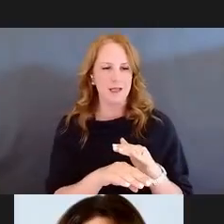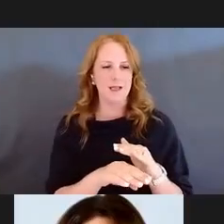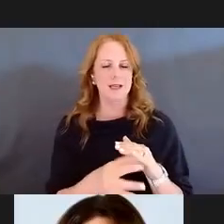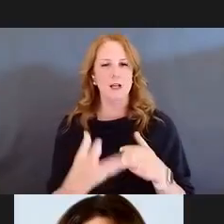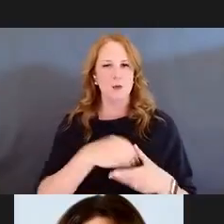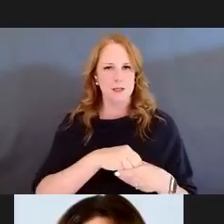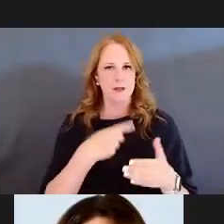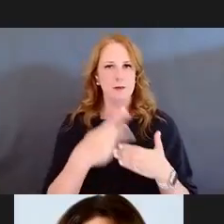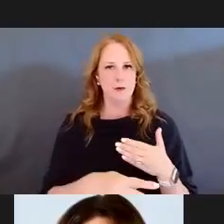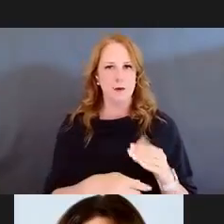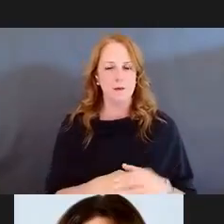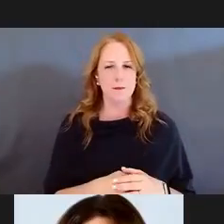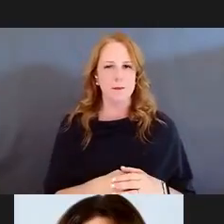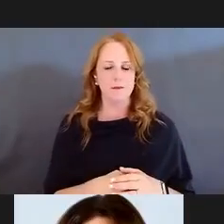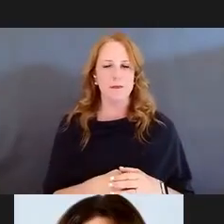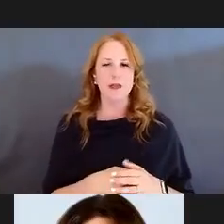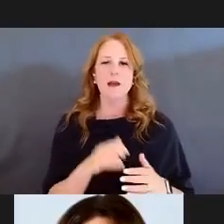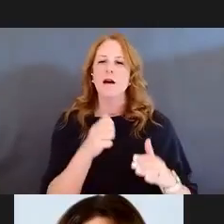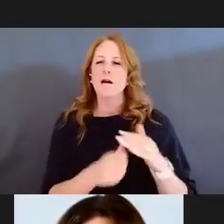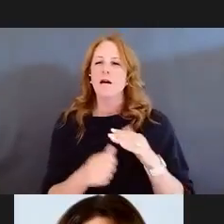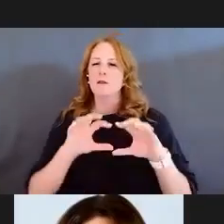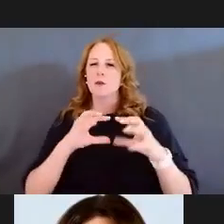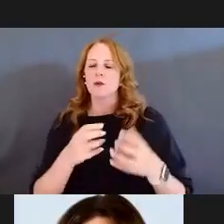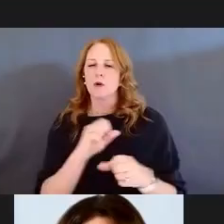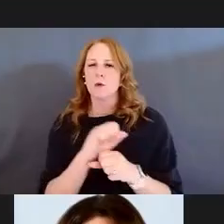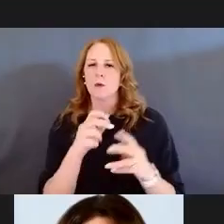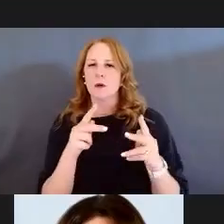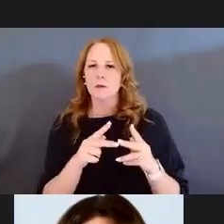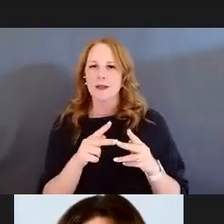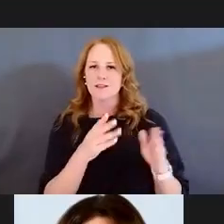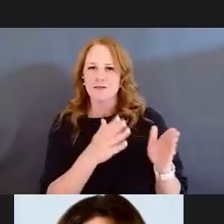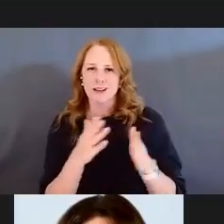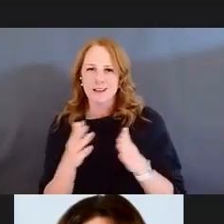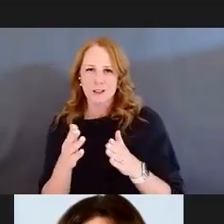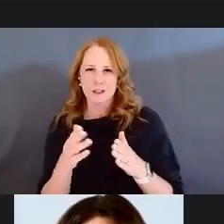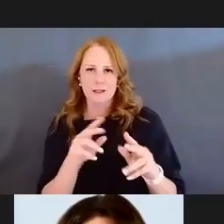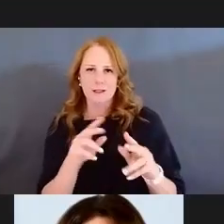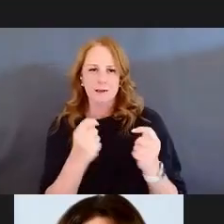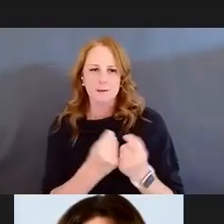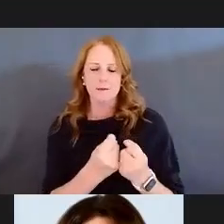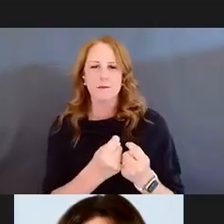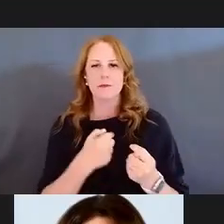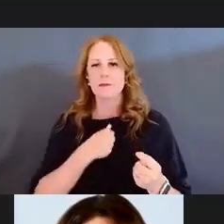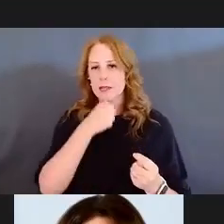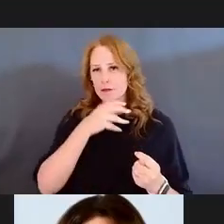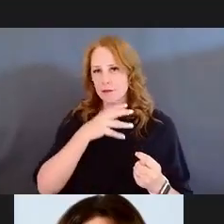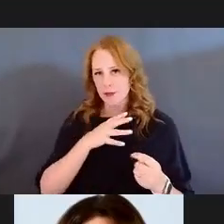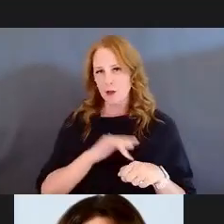programs and that's under our global workplace strategy team. I am a female in my early 40s. Um,